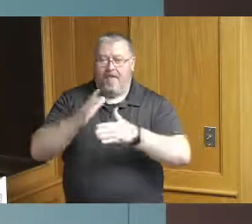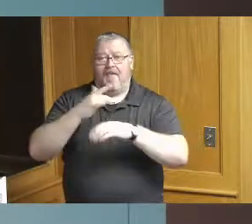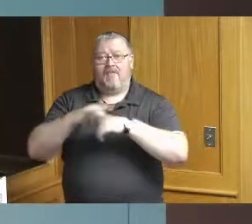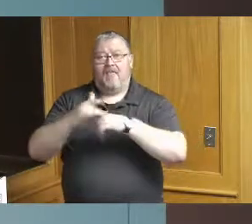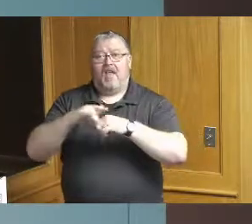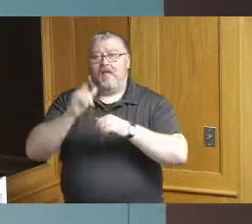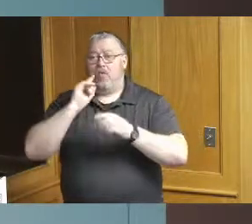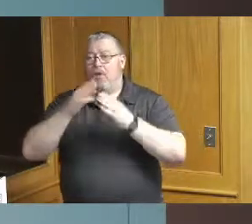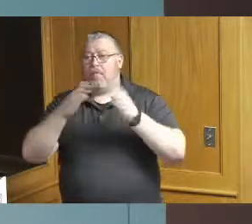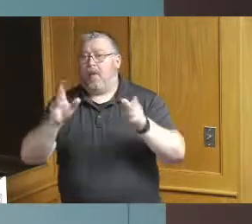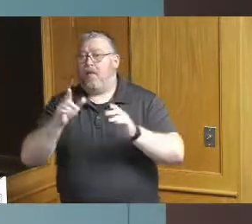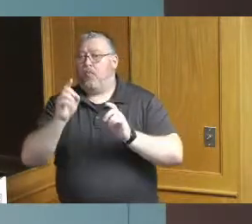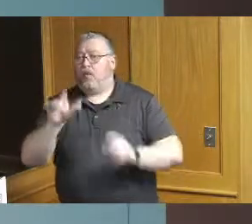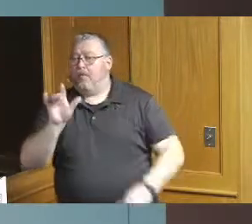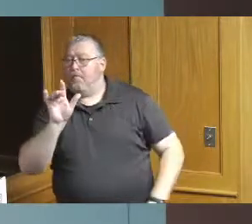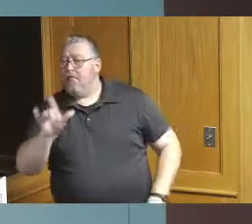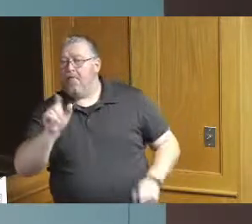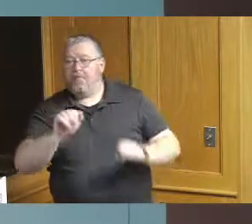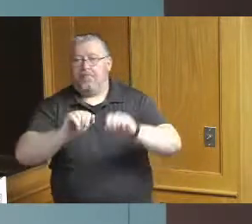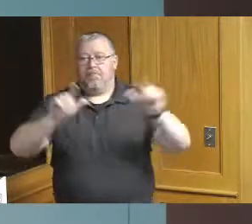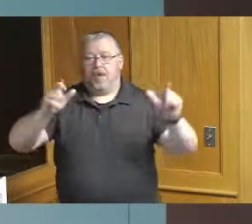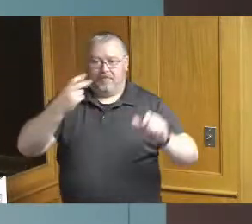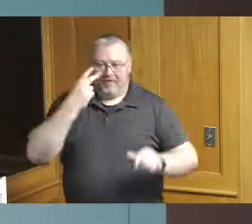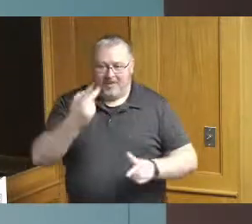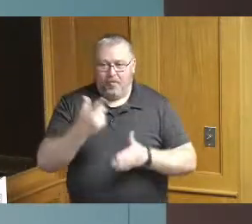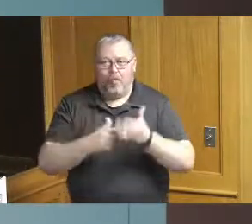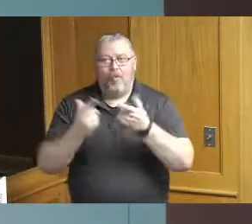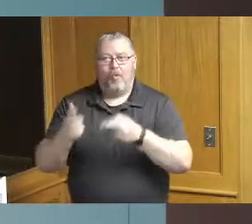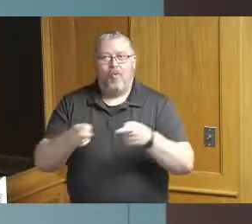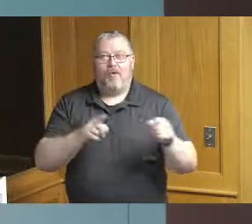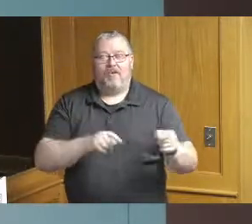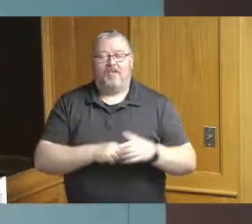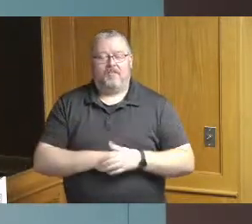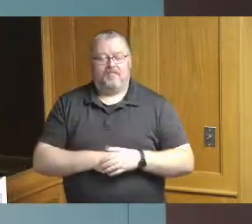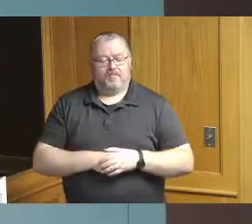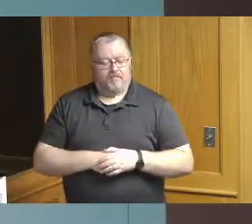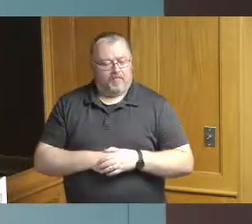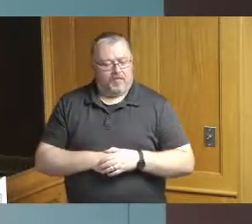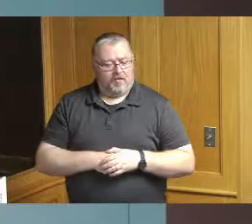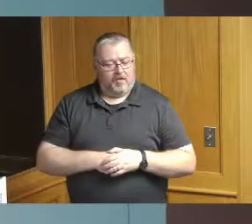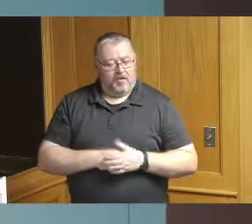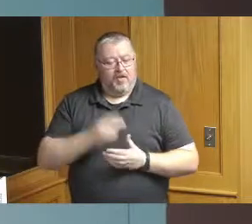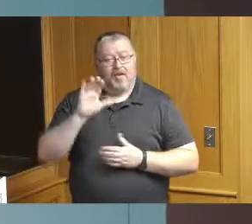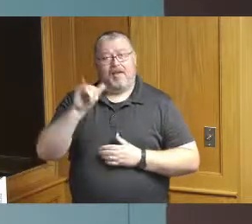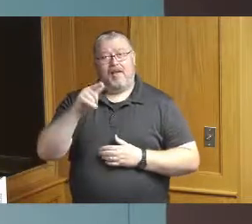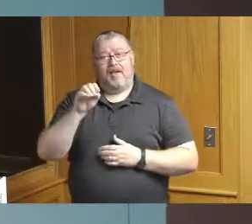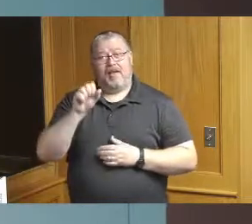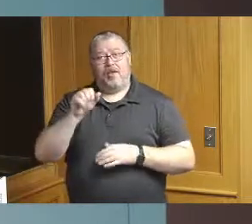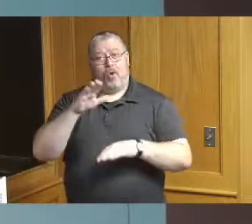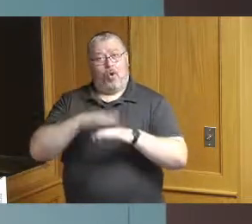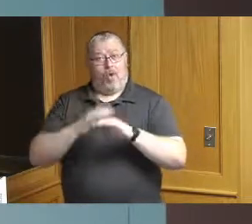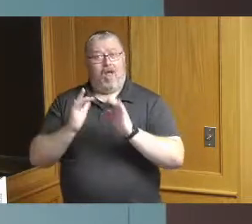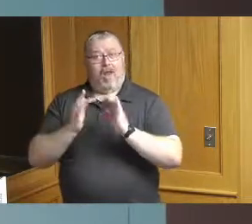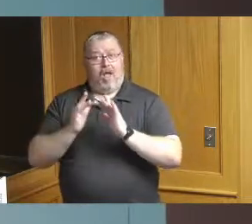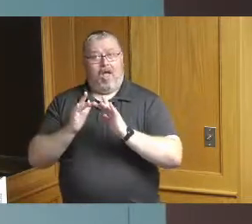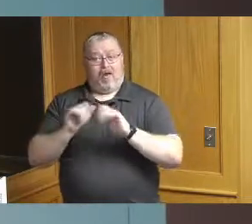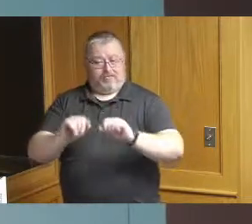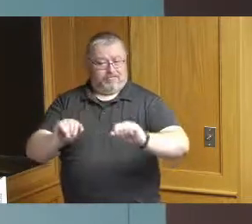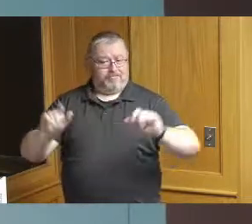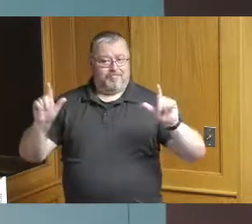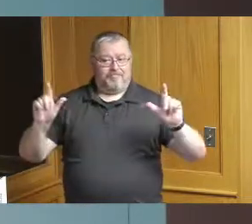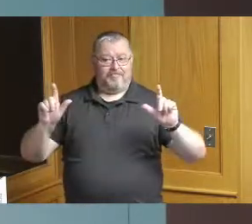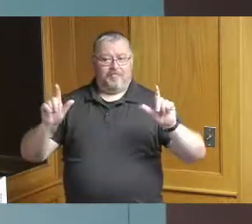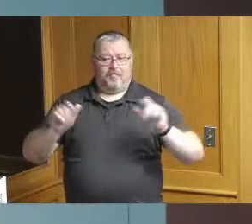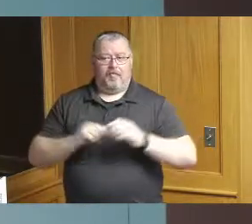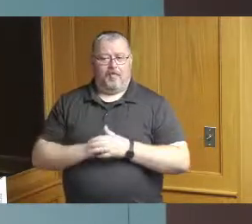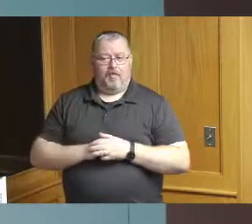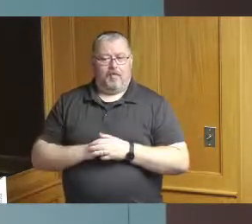uh on the internet map size right so one such great tool is the cages online where if you can